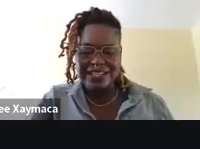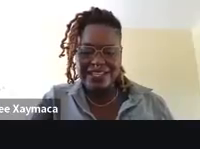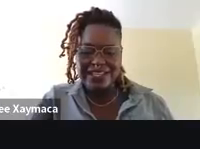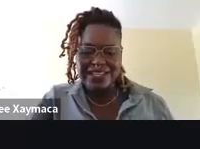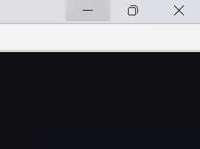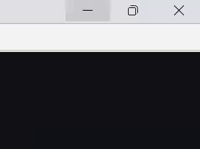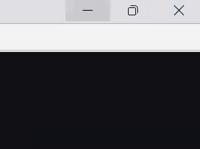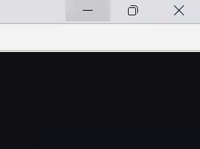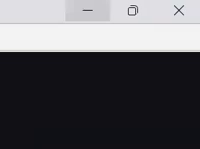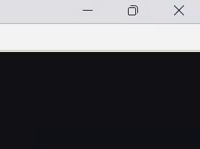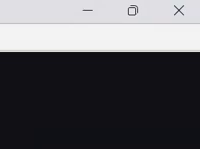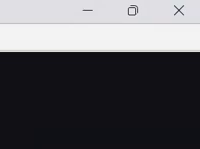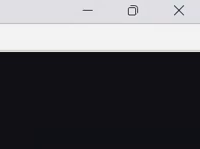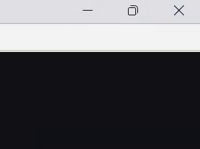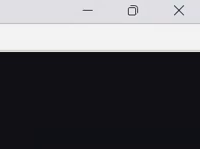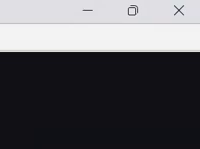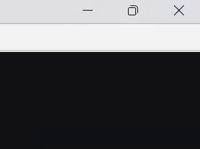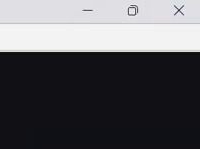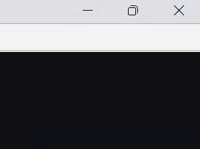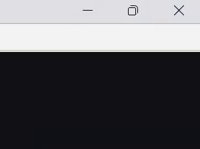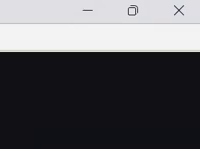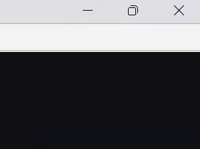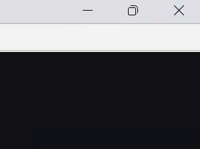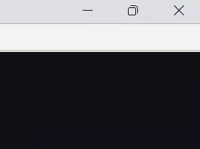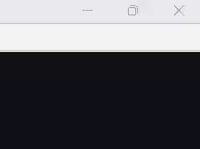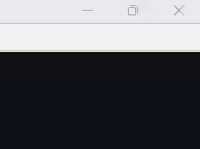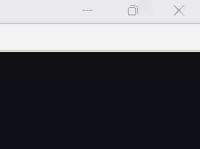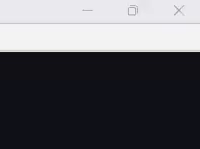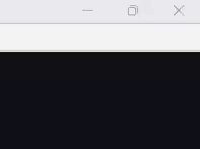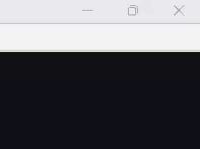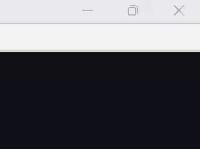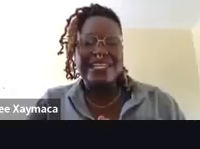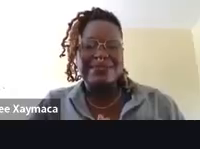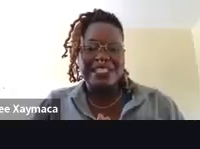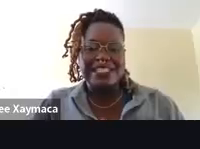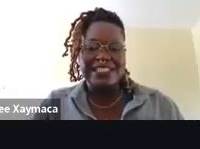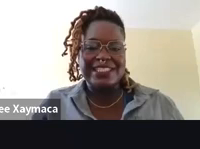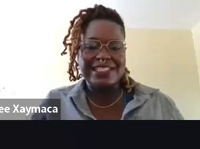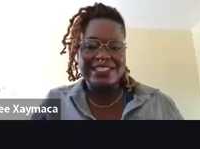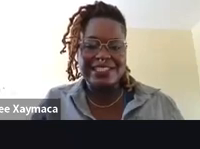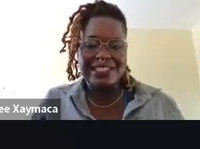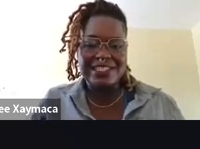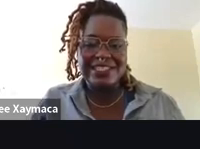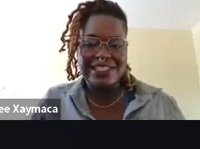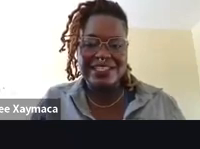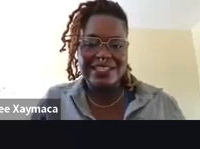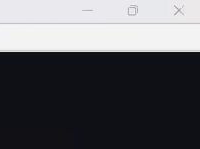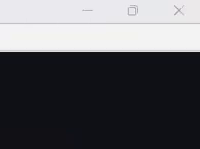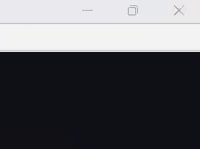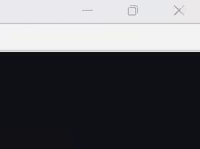You want me to read number four right now, Zee? Yes, please. Yeah, of course.